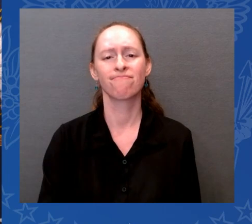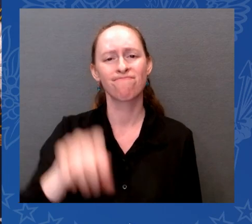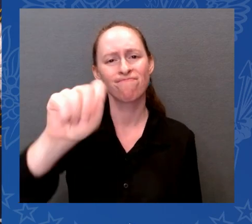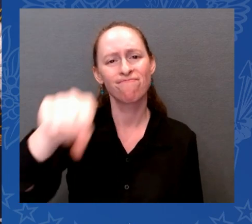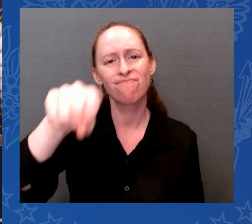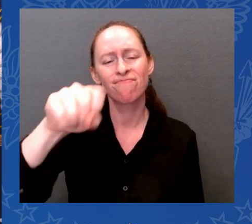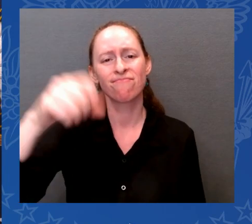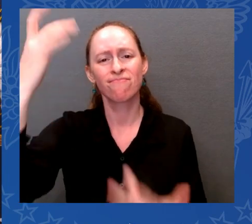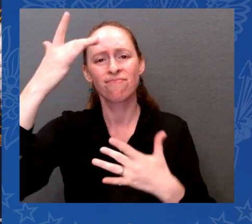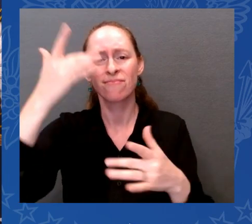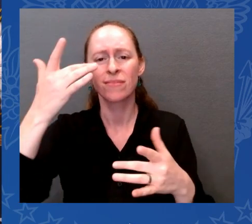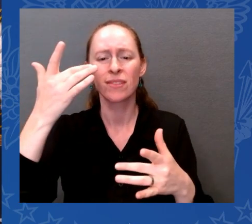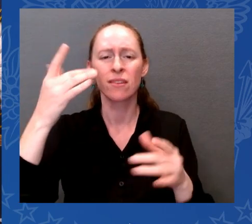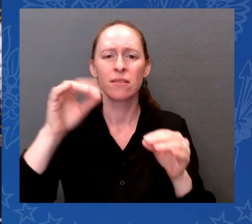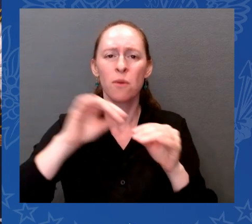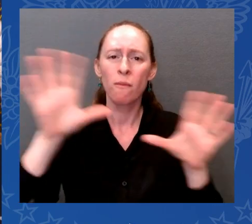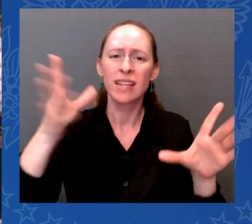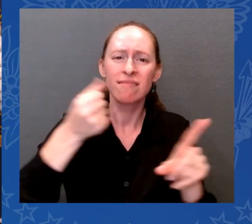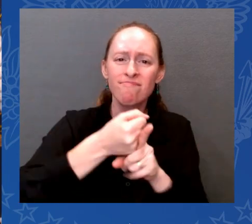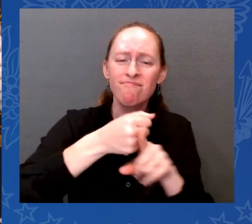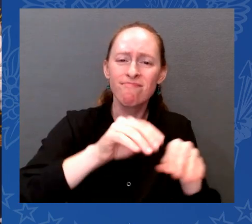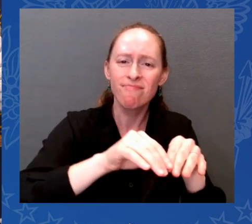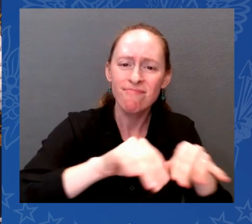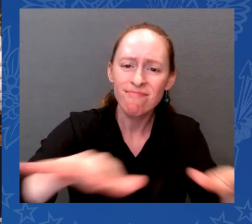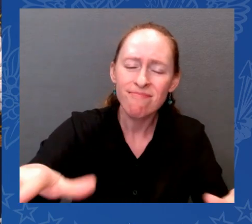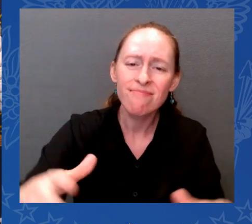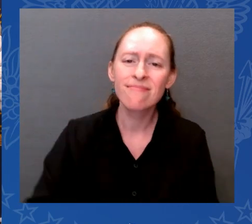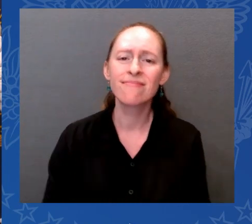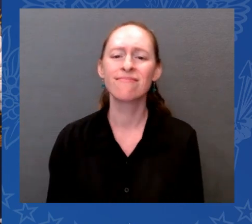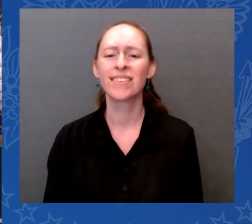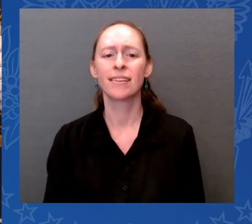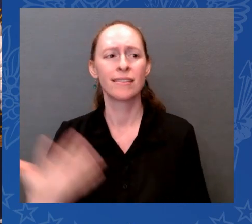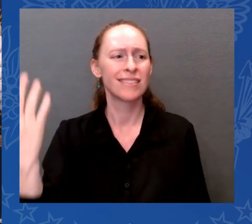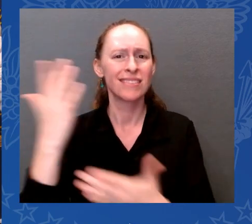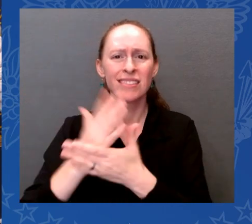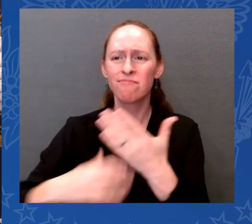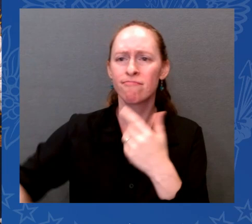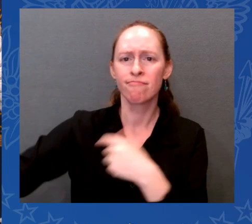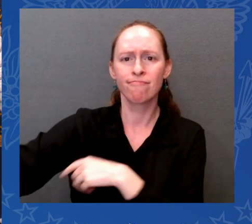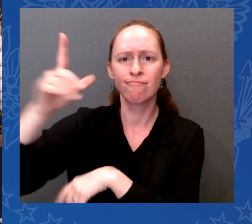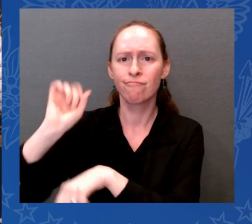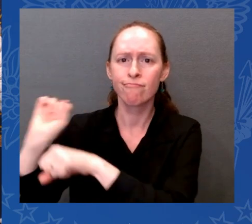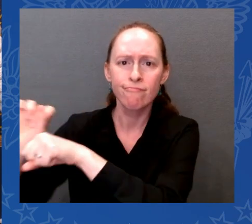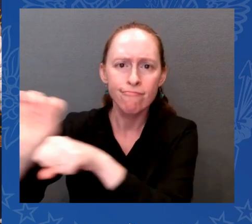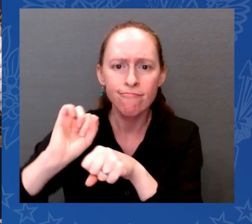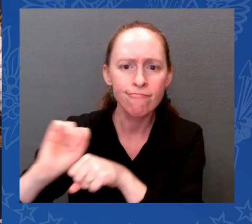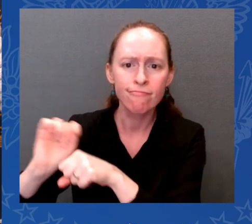the schedules people have these days -- getting -- attracting enough volunteers to man -- man all the stations.